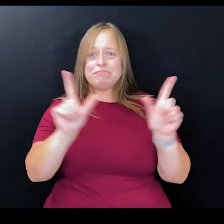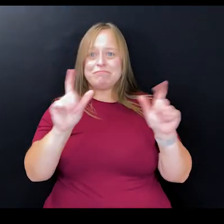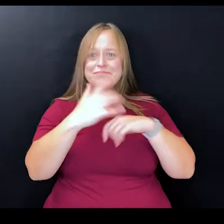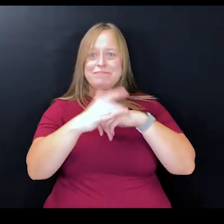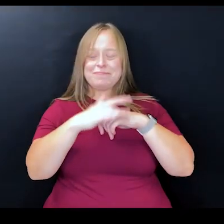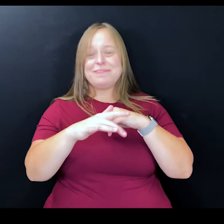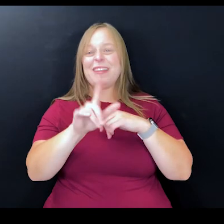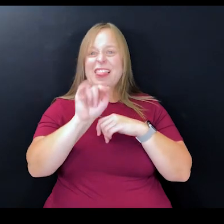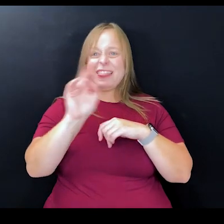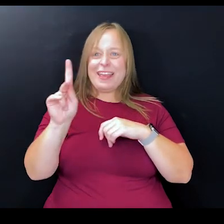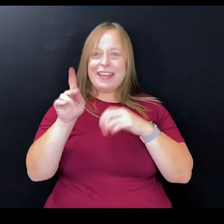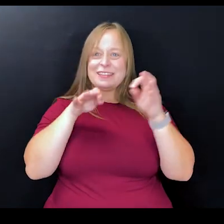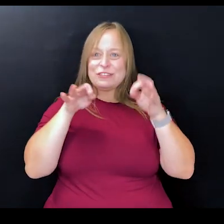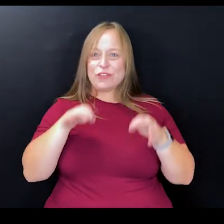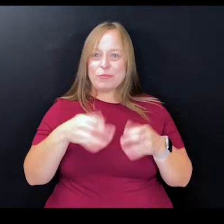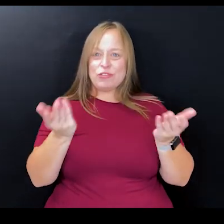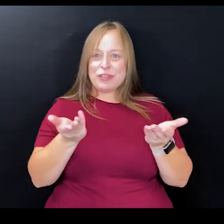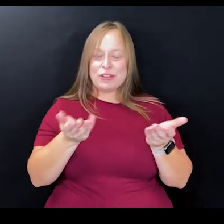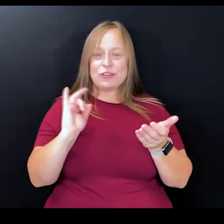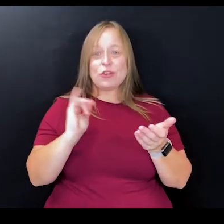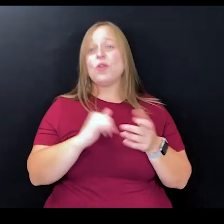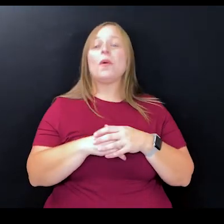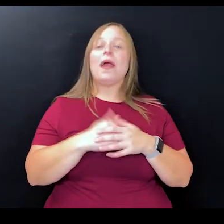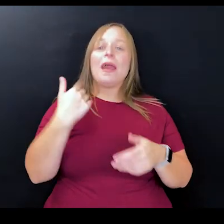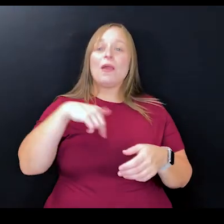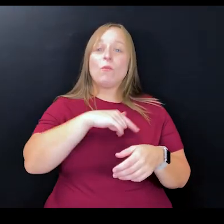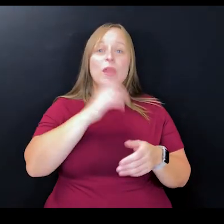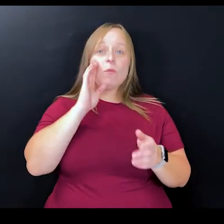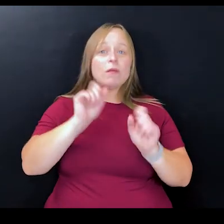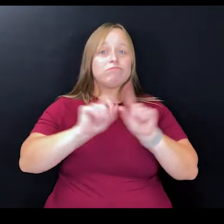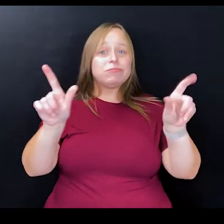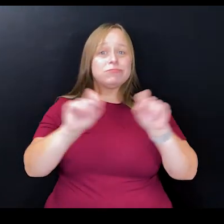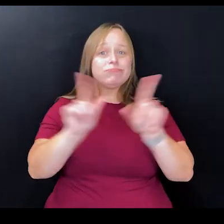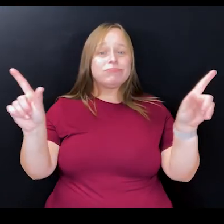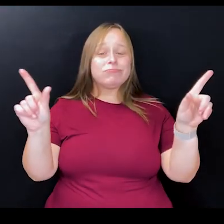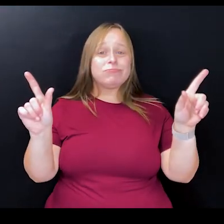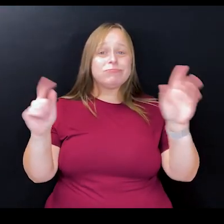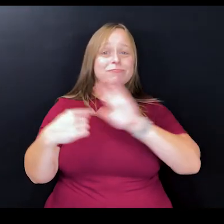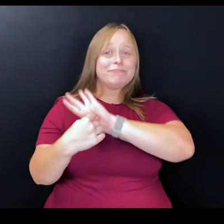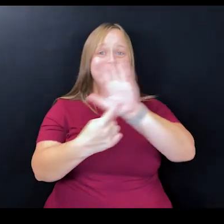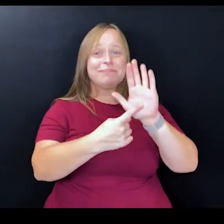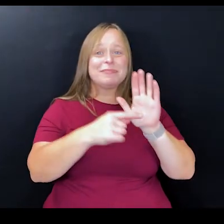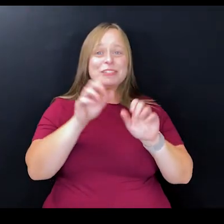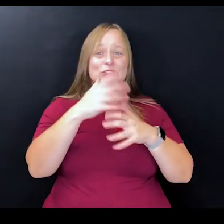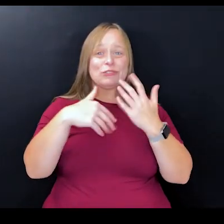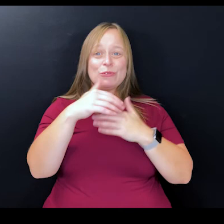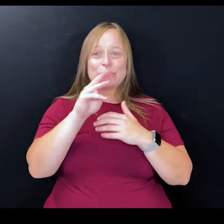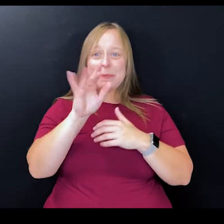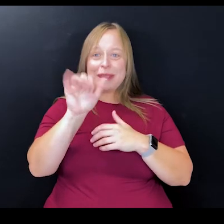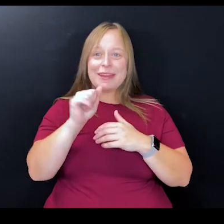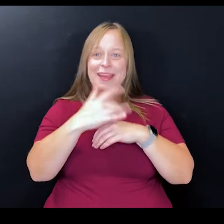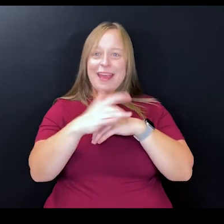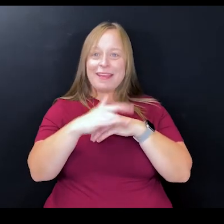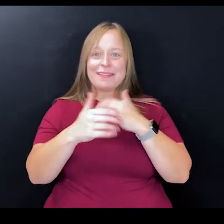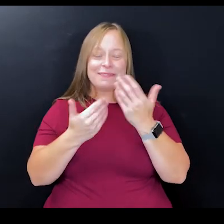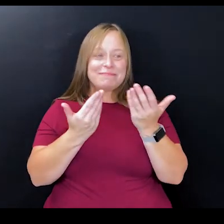And we will drop the link in the description as well. And we will push it out on our social media so that more people can have access to it.